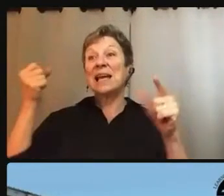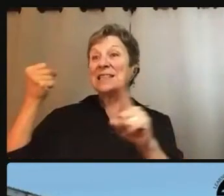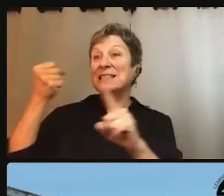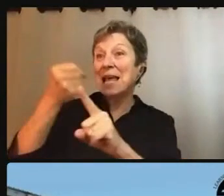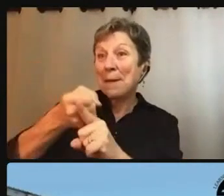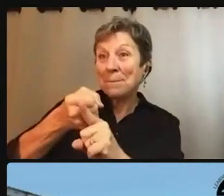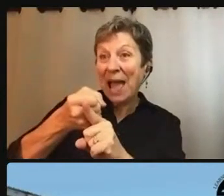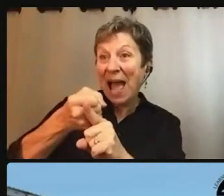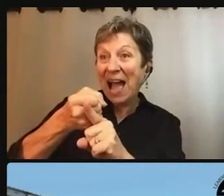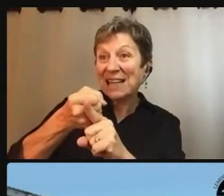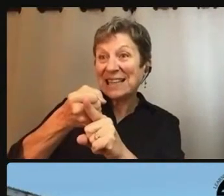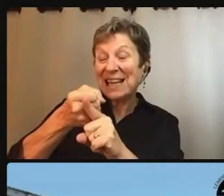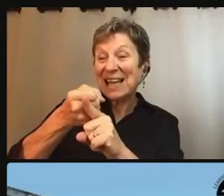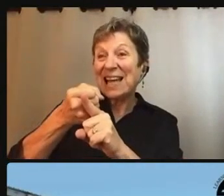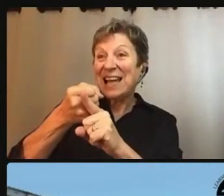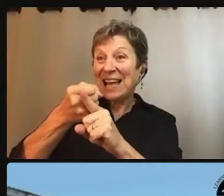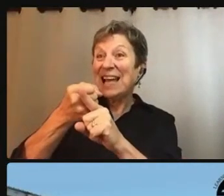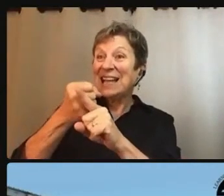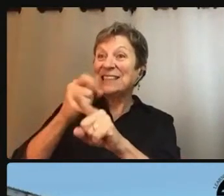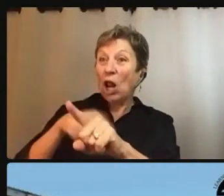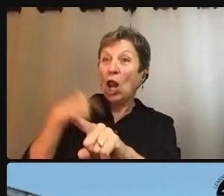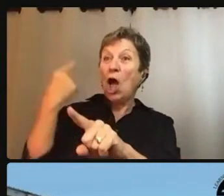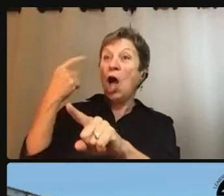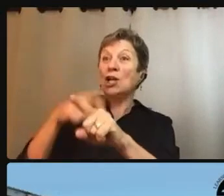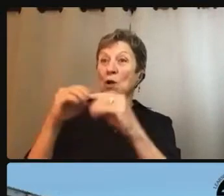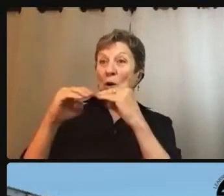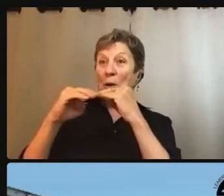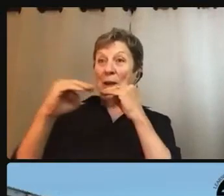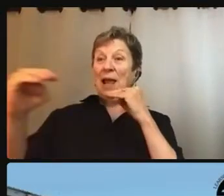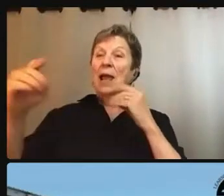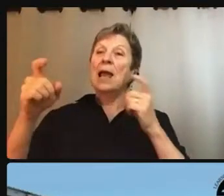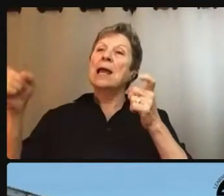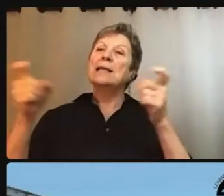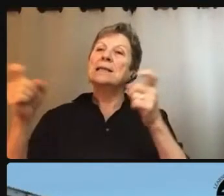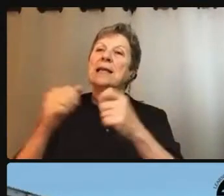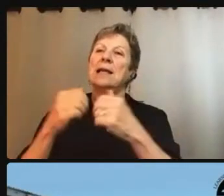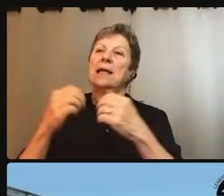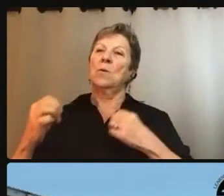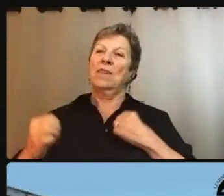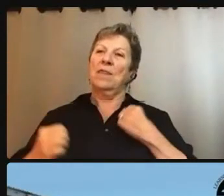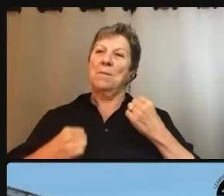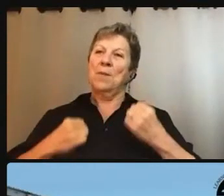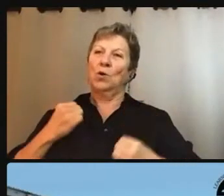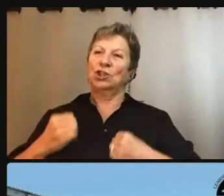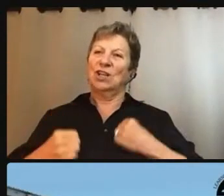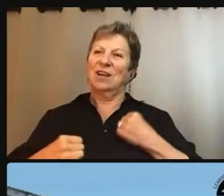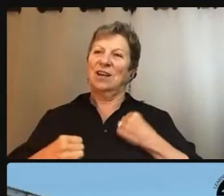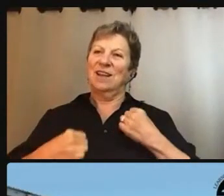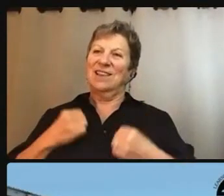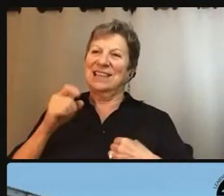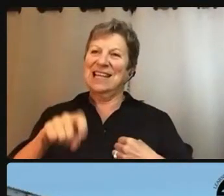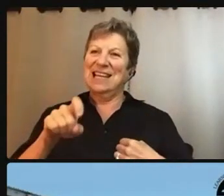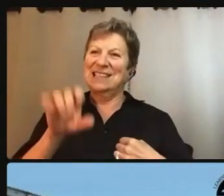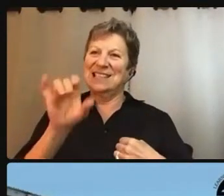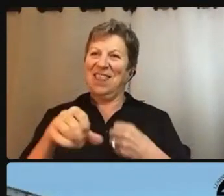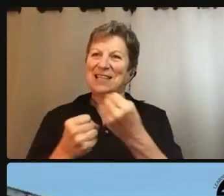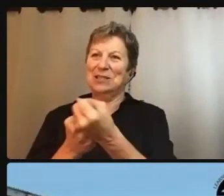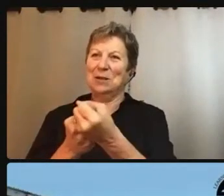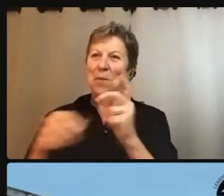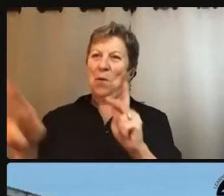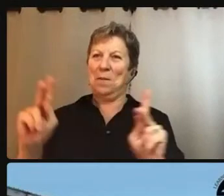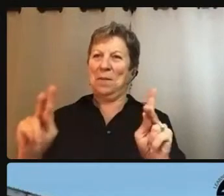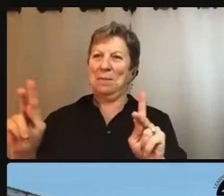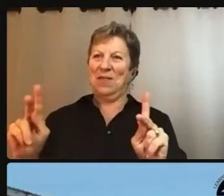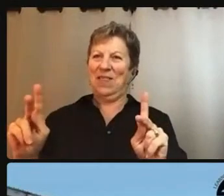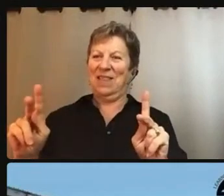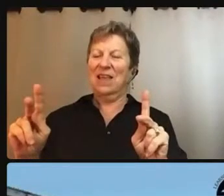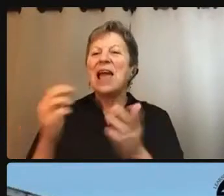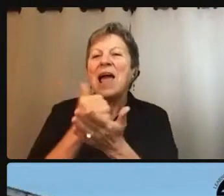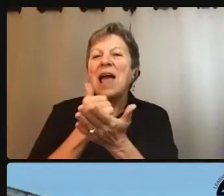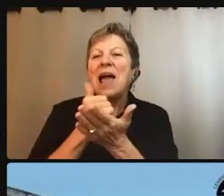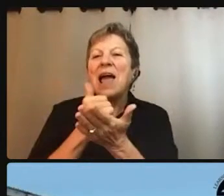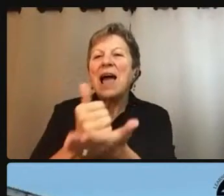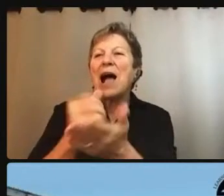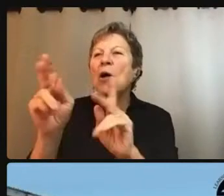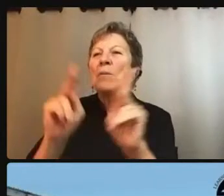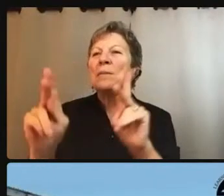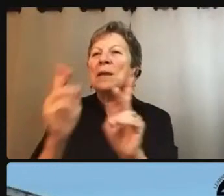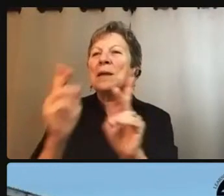THE BIGGEST IMPACT IN LONG TERM